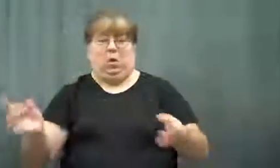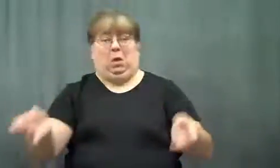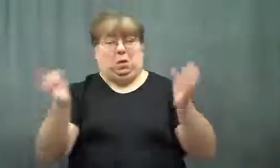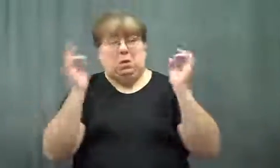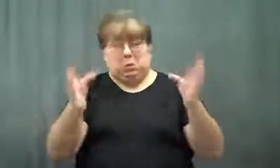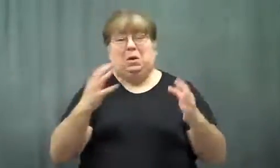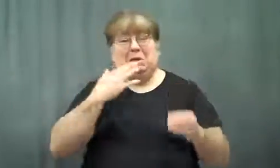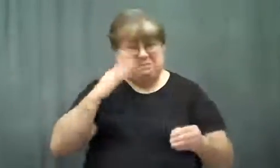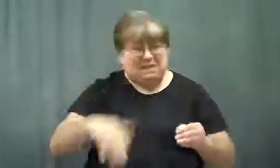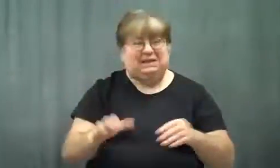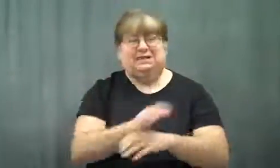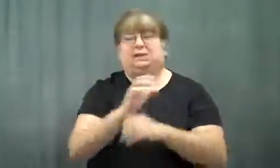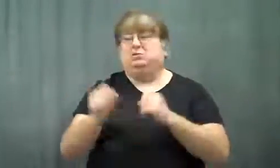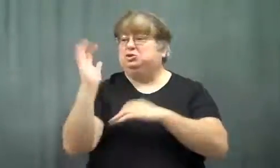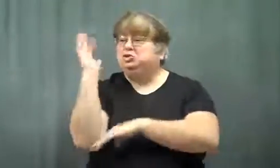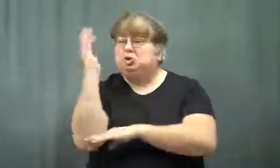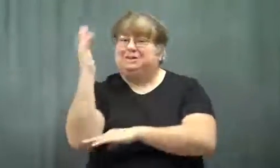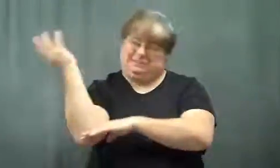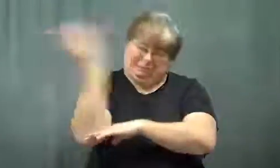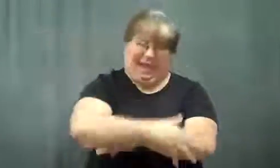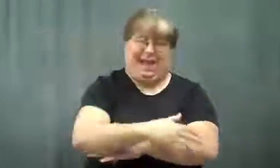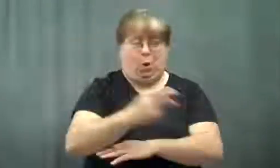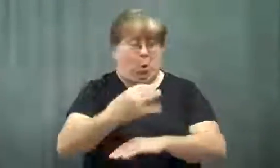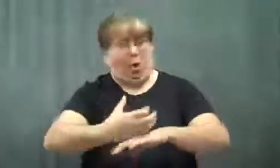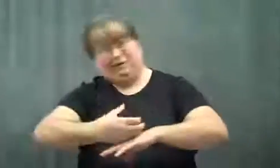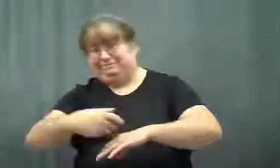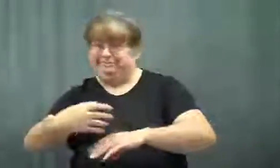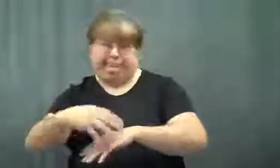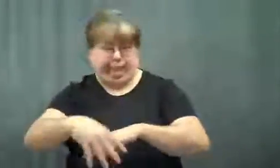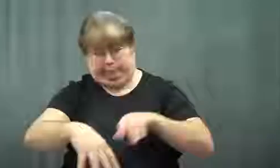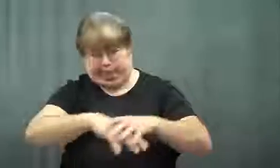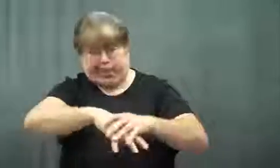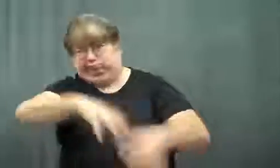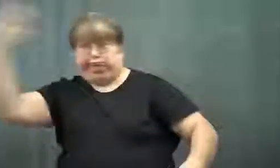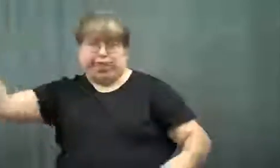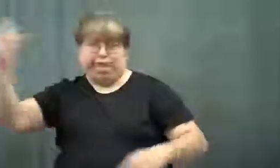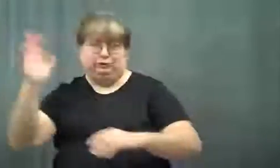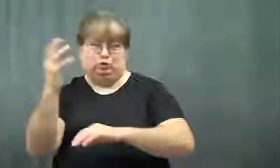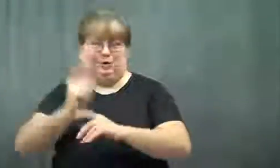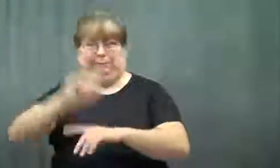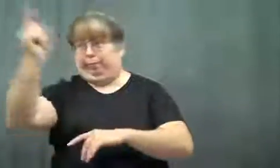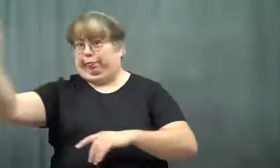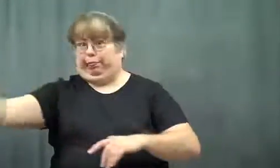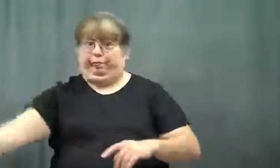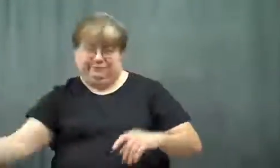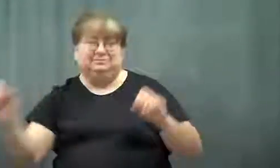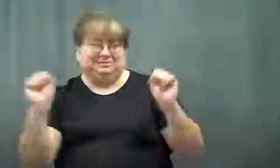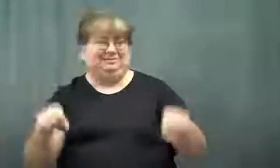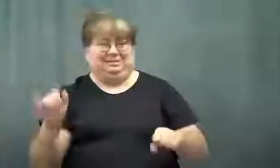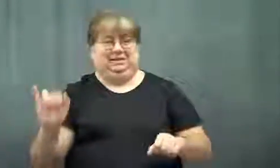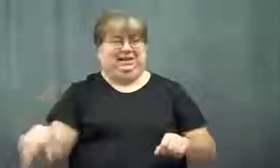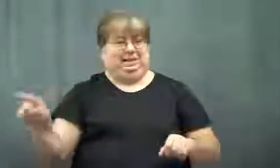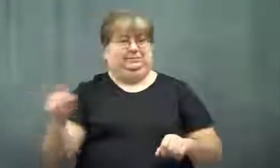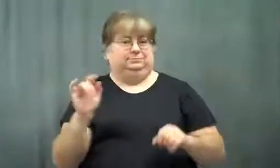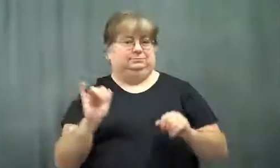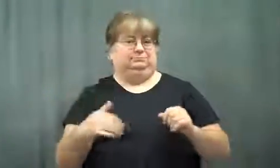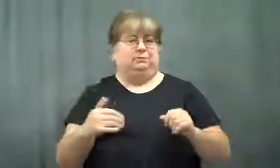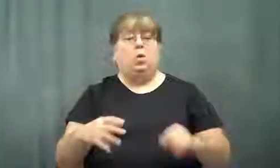Thatís even worse. Trees can be toppled or uprooted.